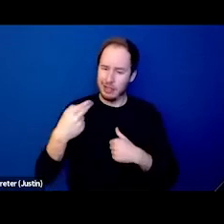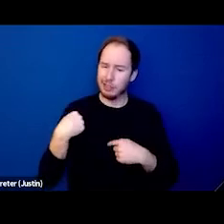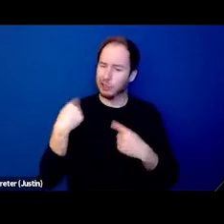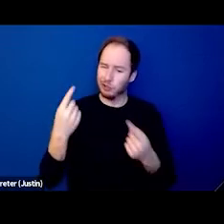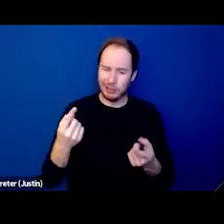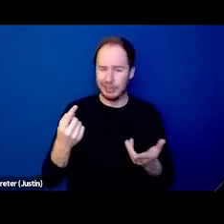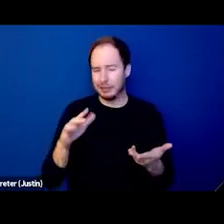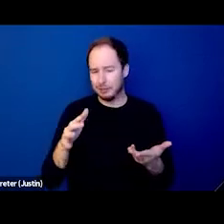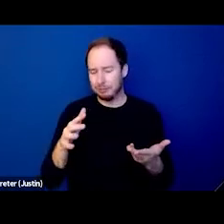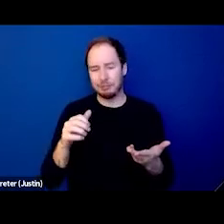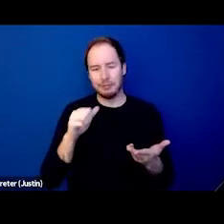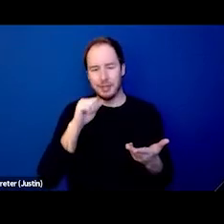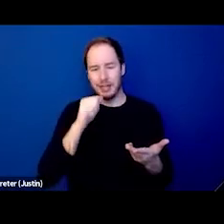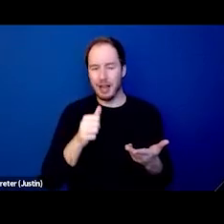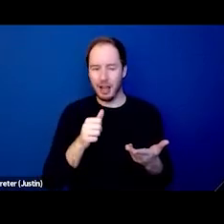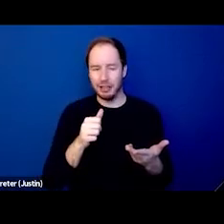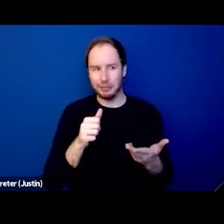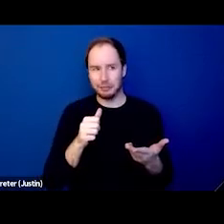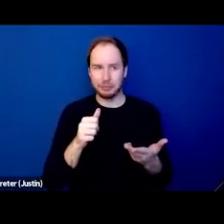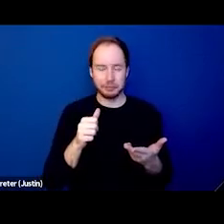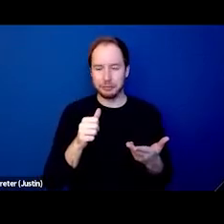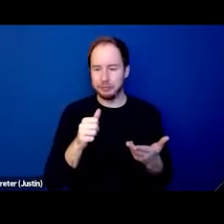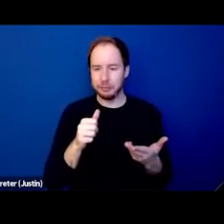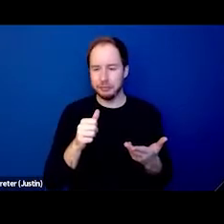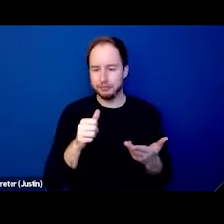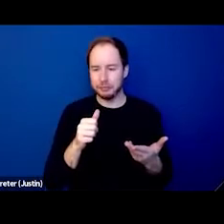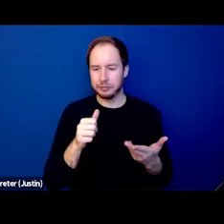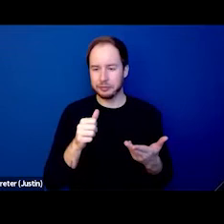have had not so great experiences with government